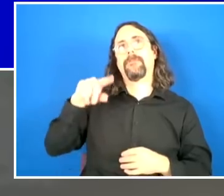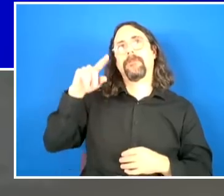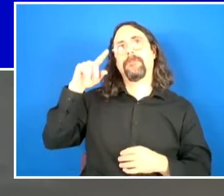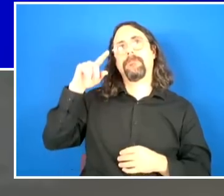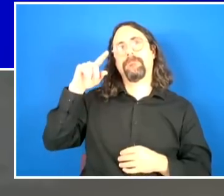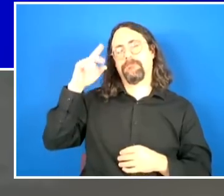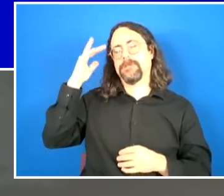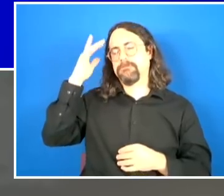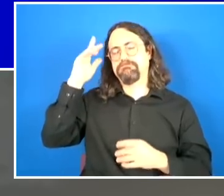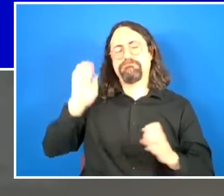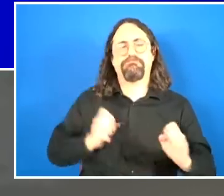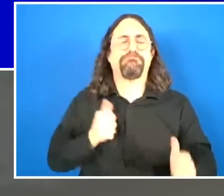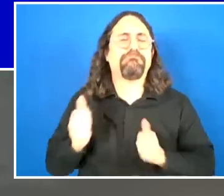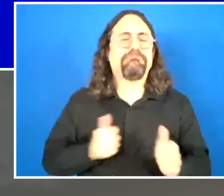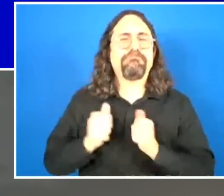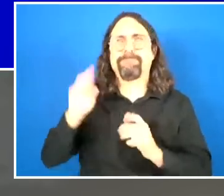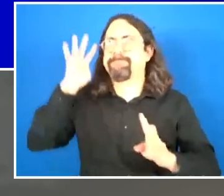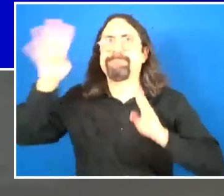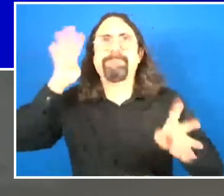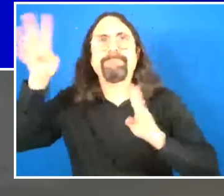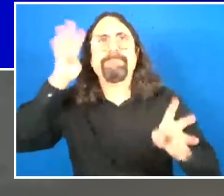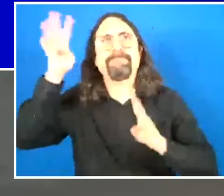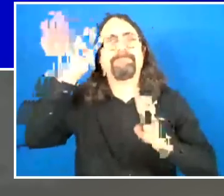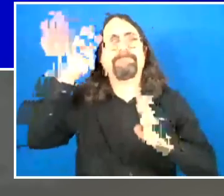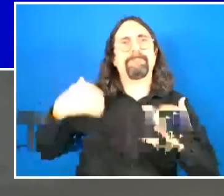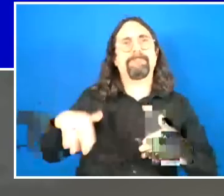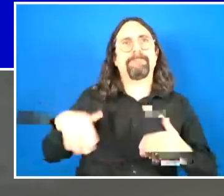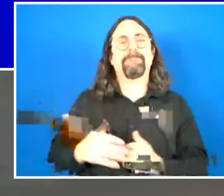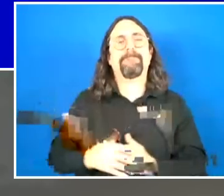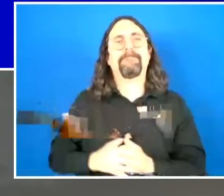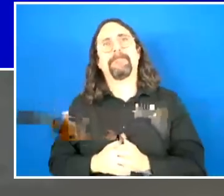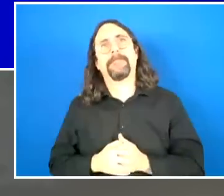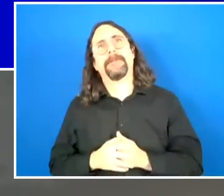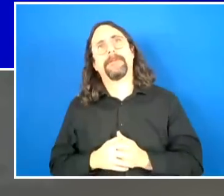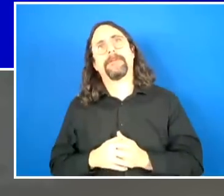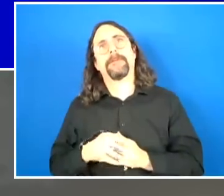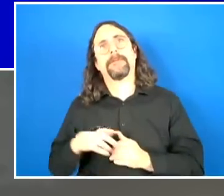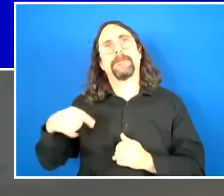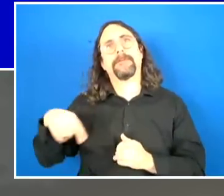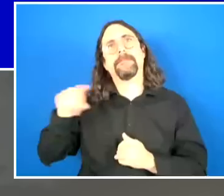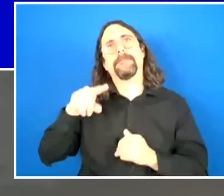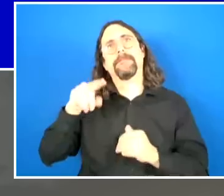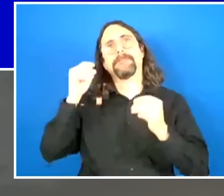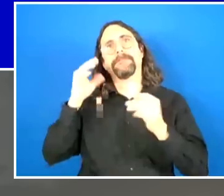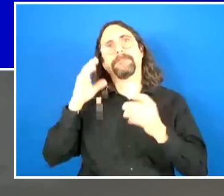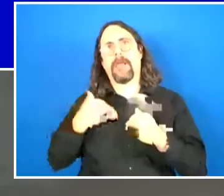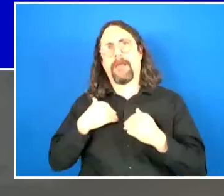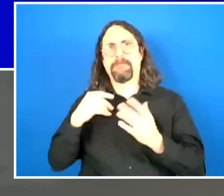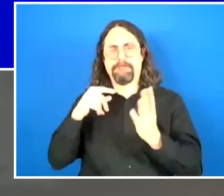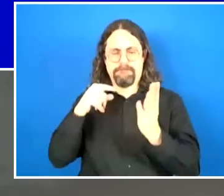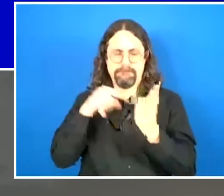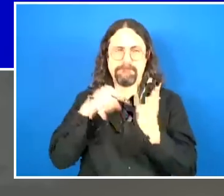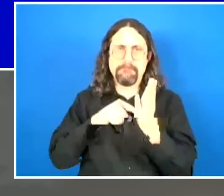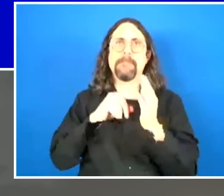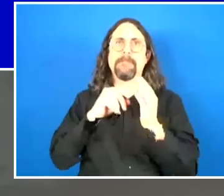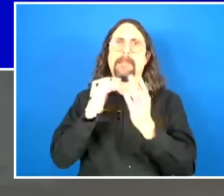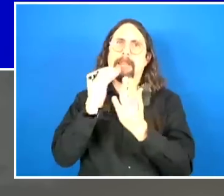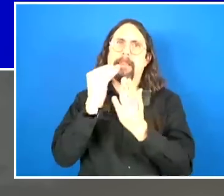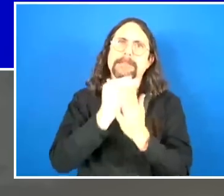BUSEINSBS UT THEY'RE ENTREPRENEURIAL, THEY'RE CREATIVE. THEY'LL FIGURE OUT WHAT MAKES SENSE FOR THEIR CLASSROOM SO LONG AS THEY HAVE CLEAR STANDARDS